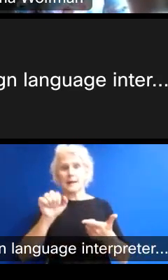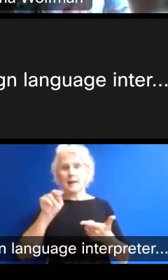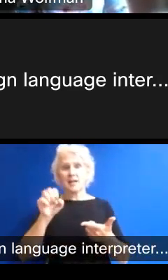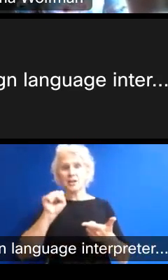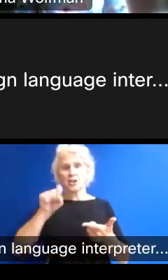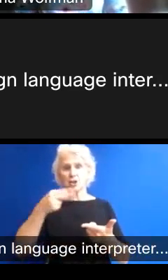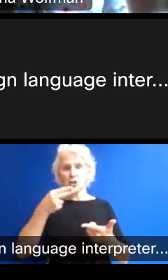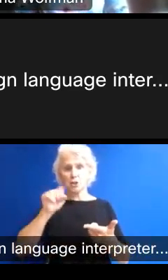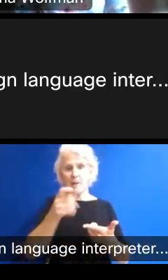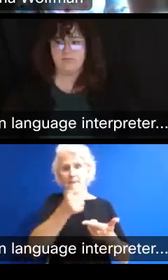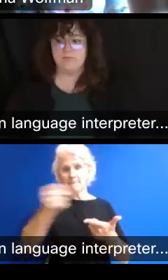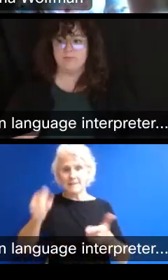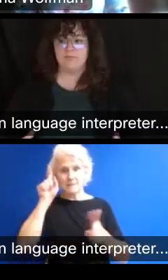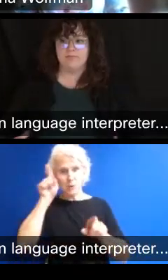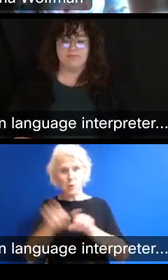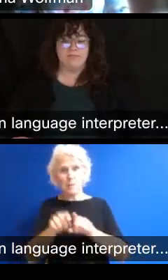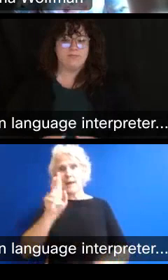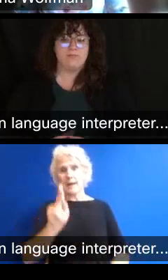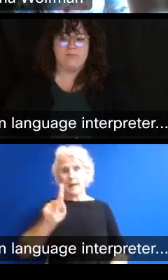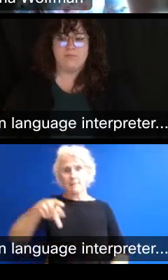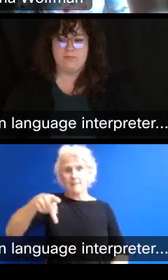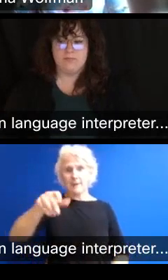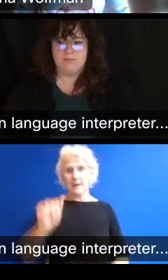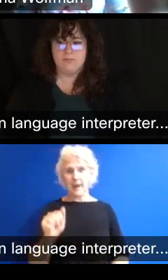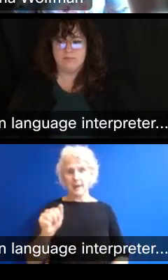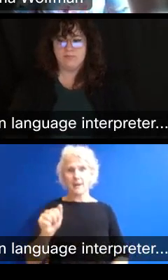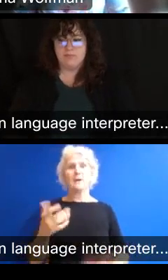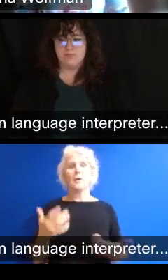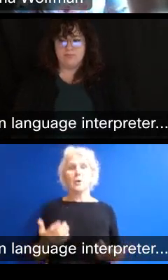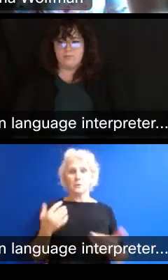When we are serving these youth with high complex needs it's important to